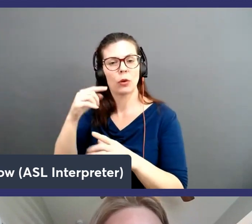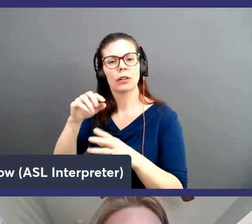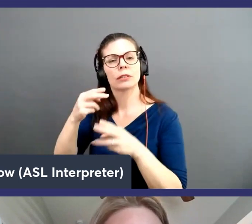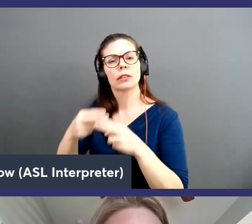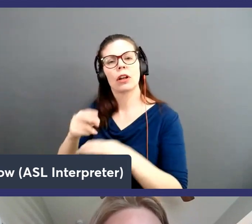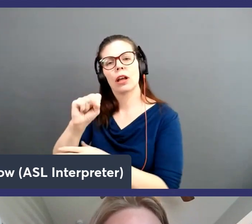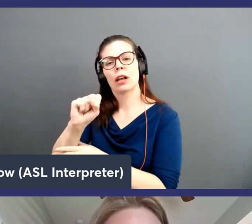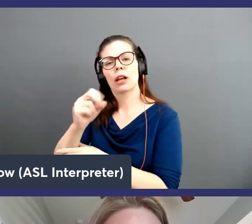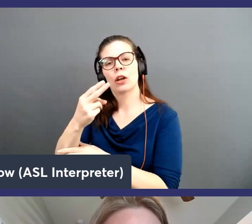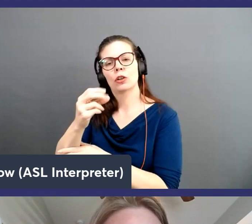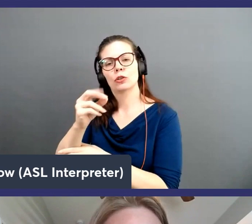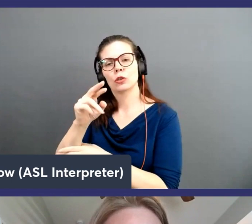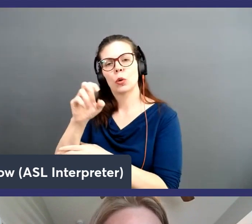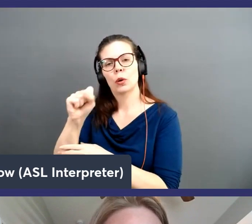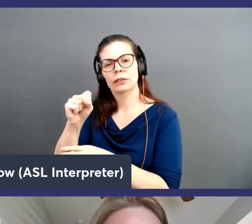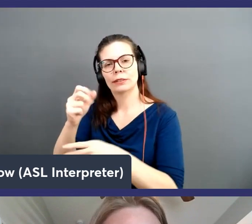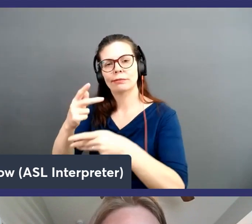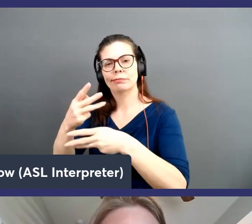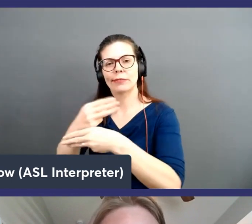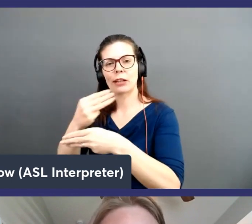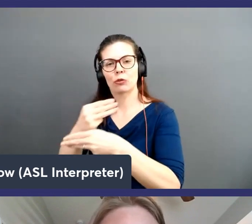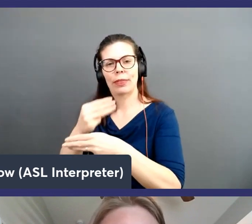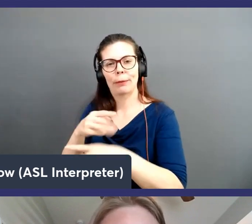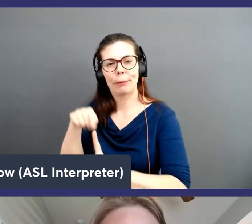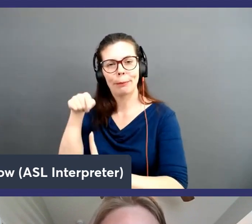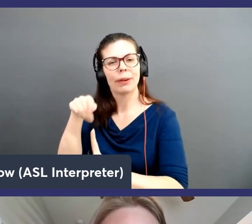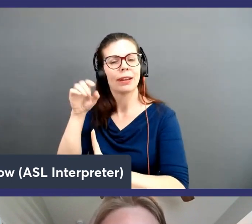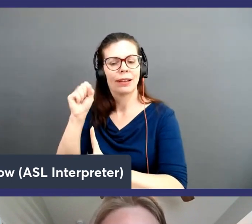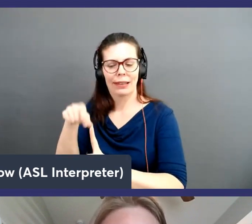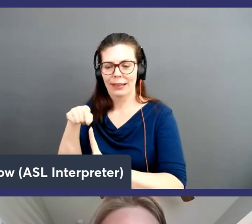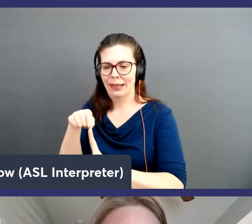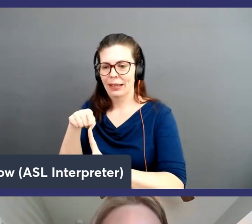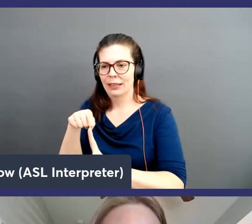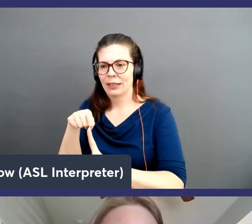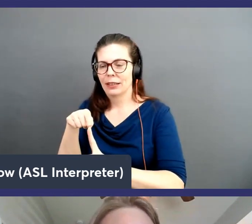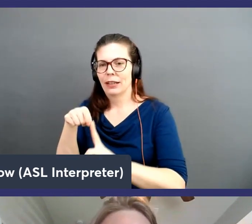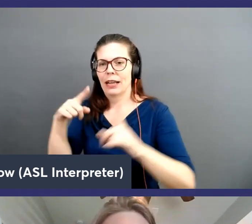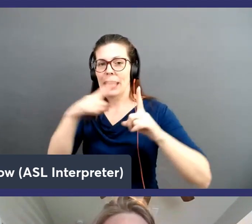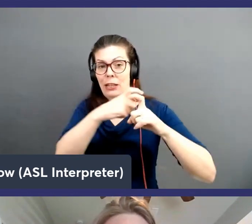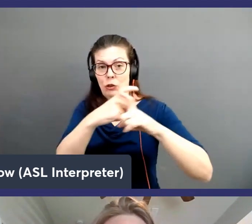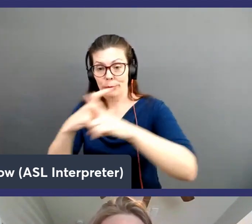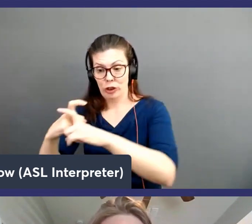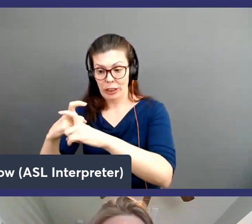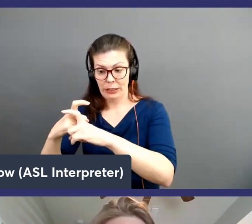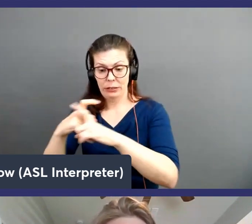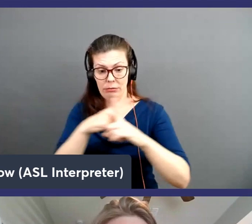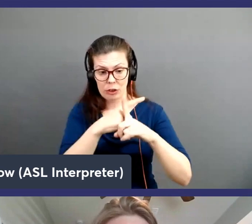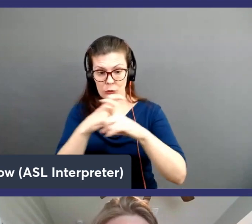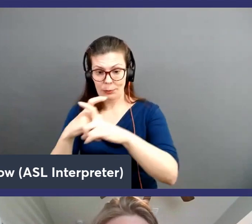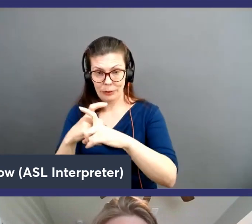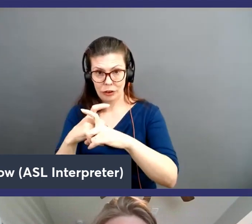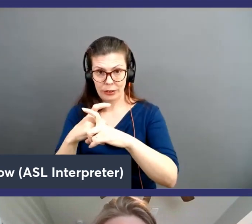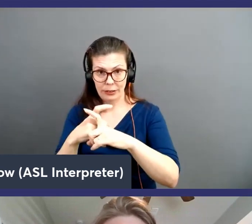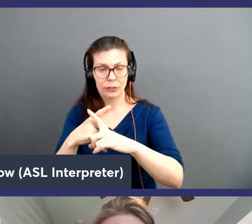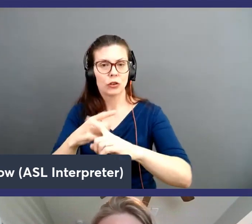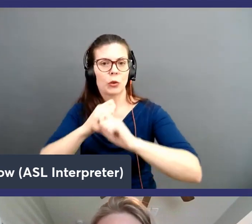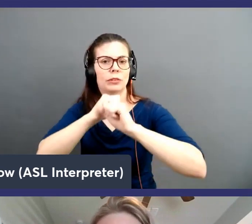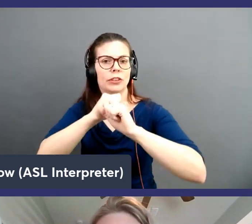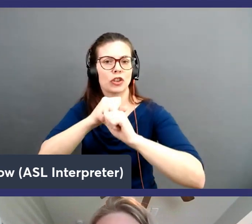which can break the encryption that is used to secure, basically,